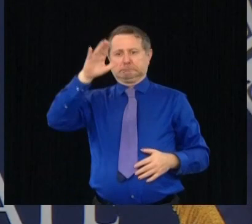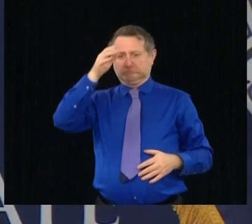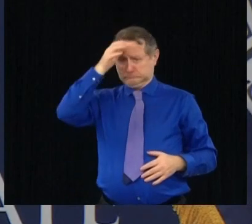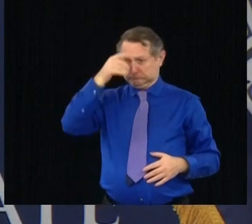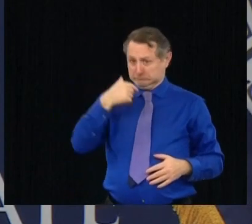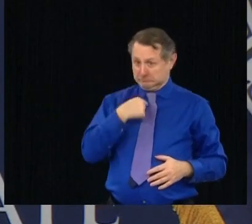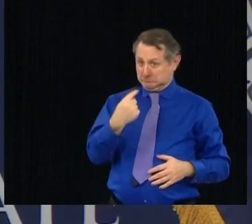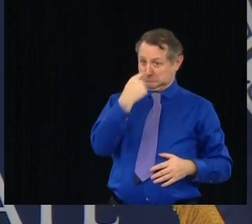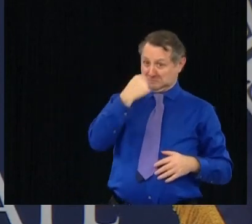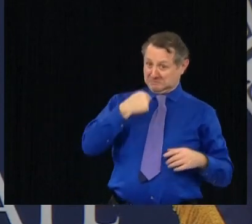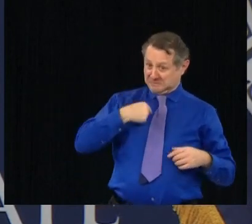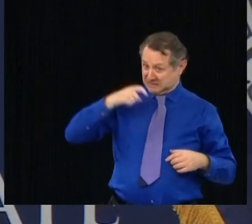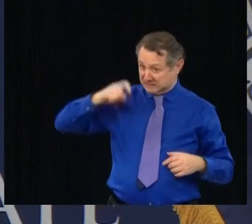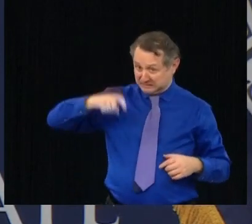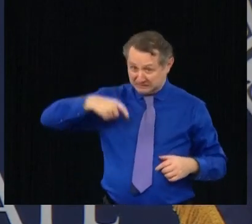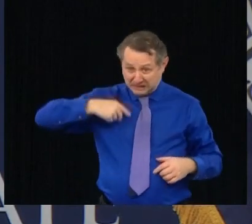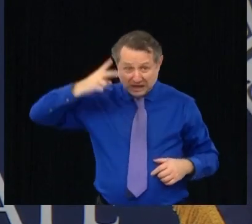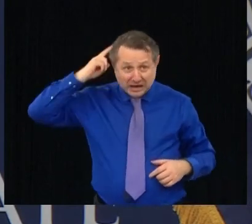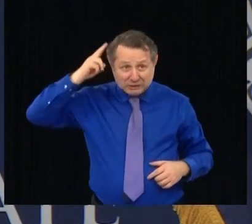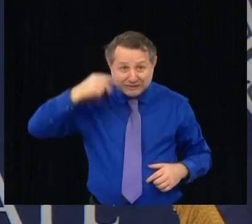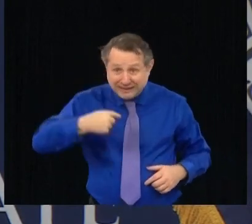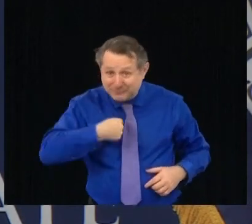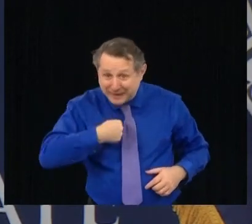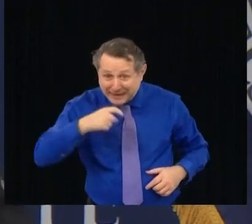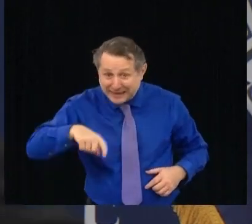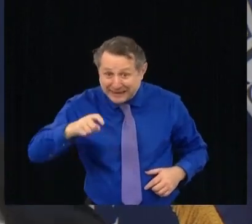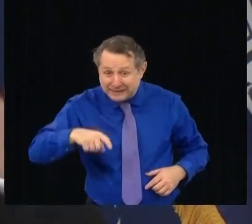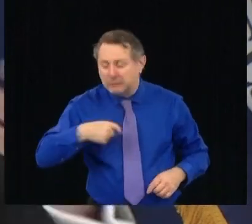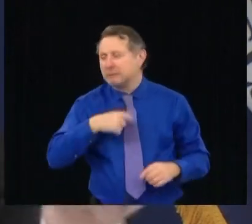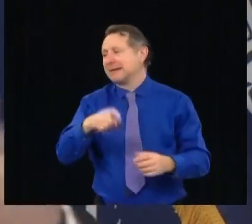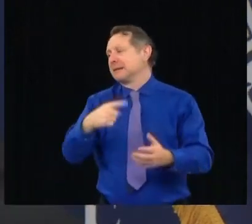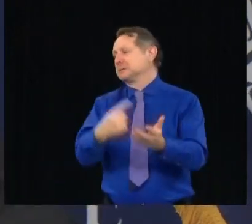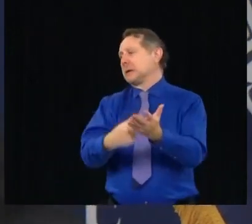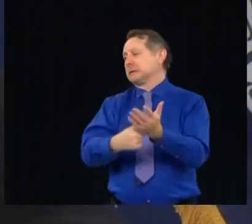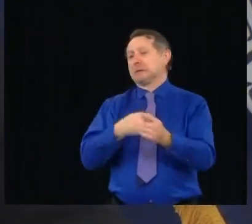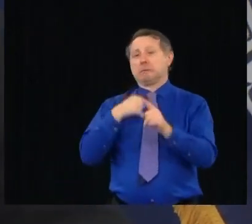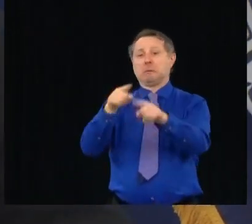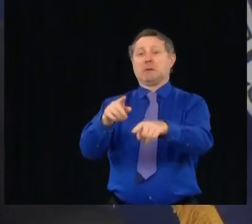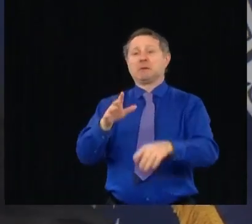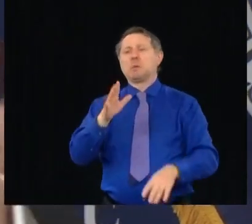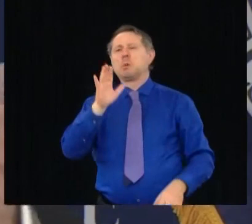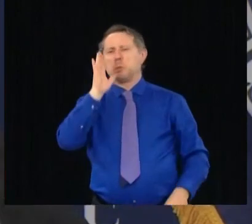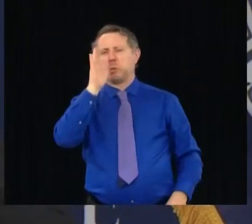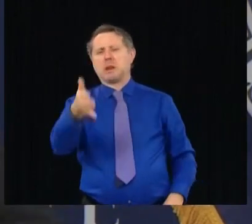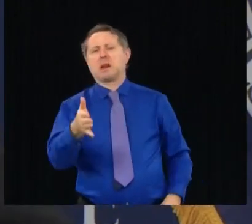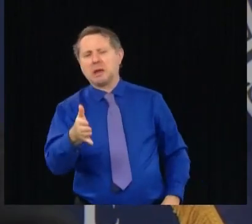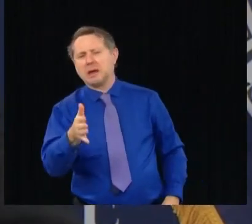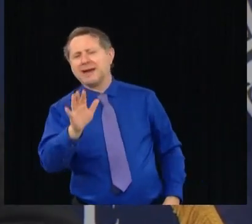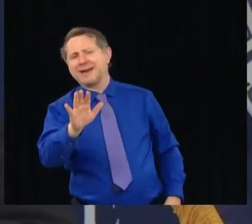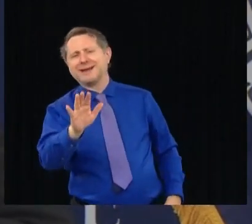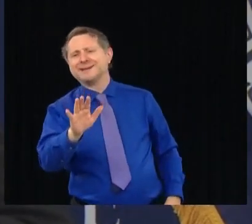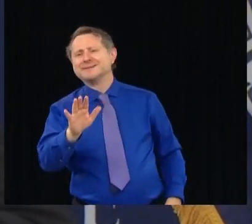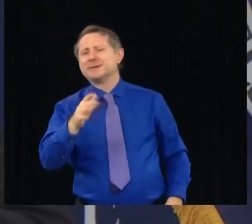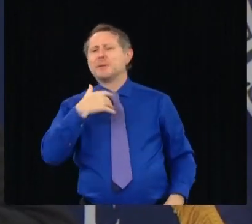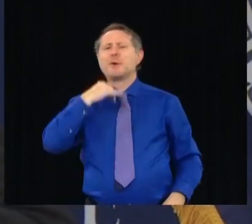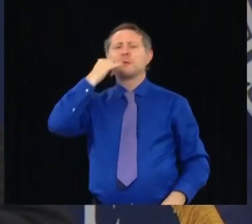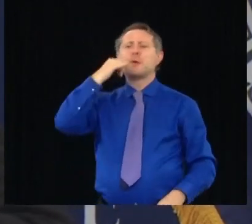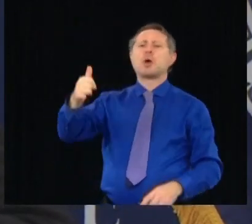TWO? I DON'T KNOW THAT I'M QUALIFIED TO OPINE ON THAT UNLESS YOU'RE SAYING THAT I NEED